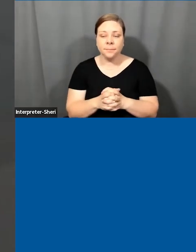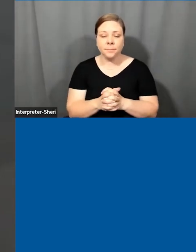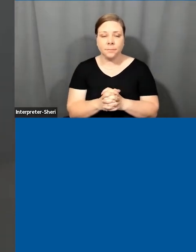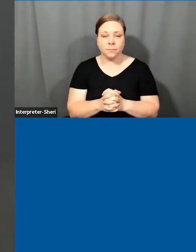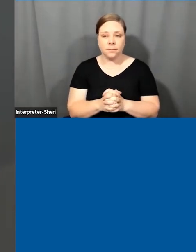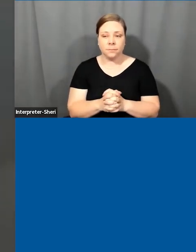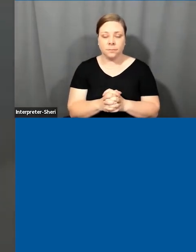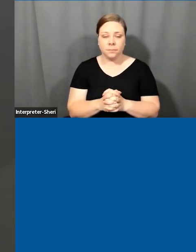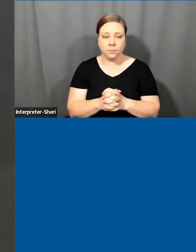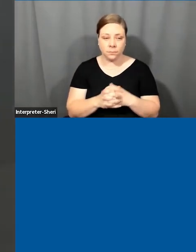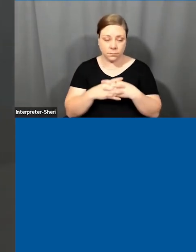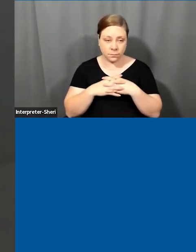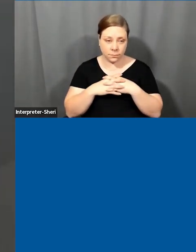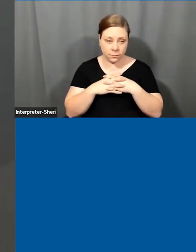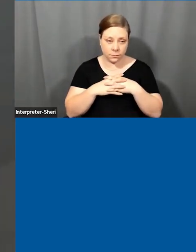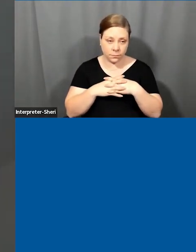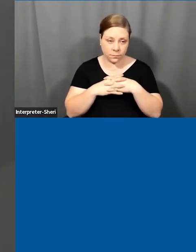and need to go back to the meeting.